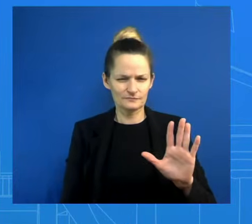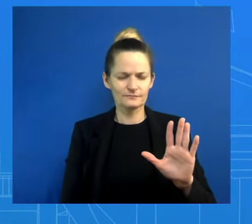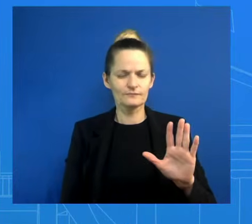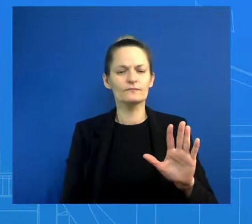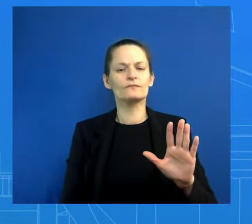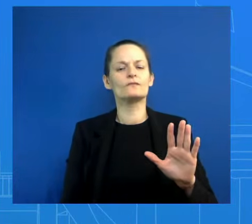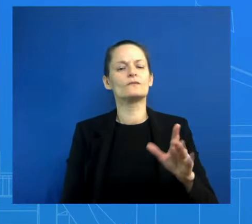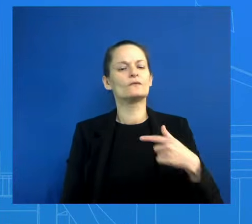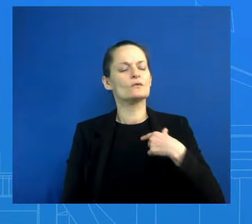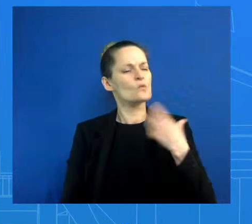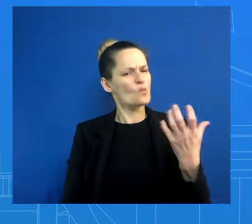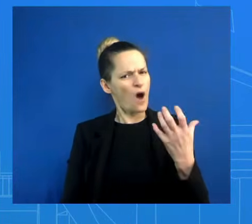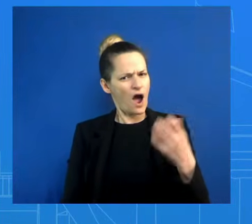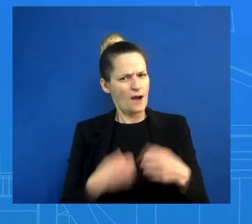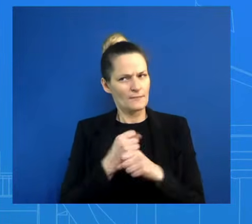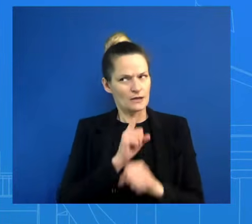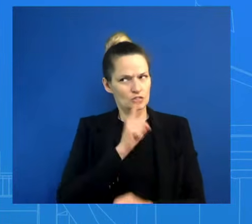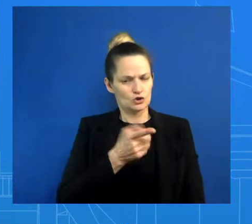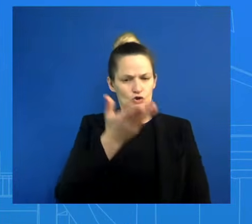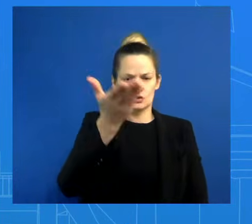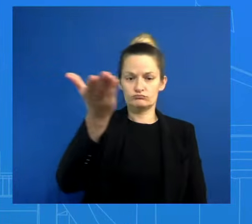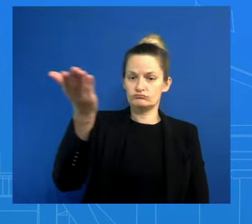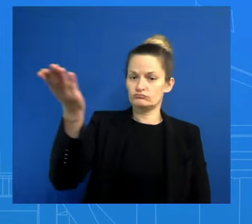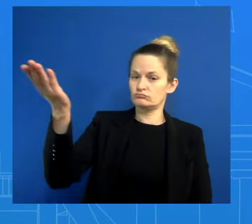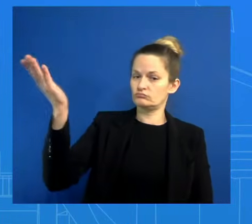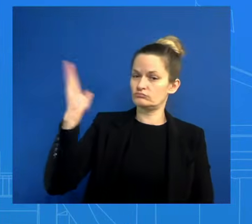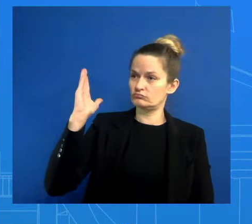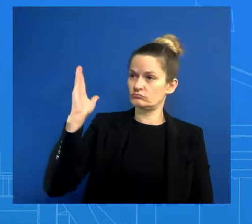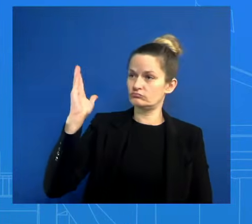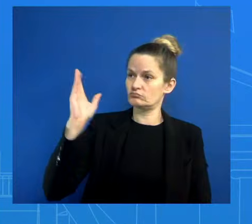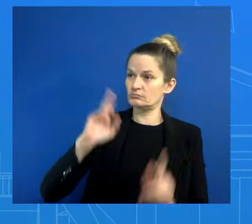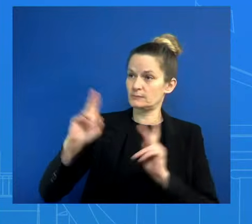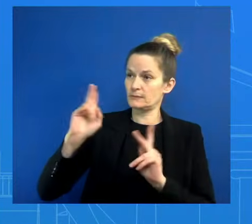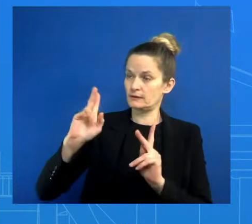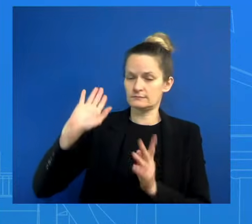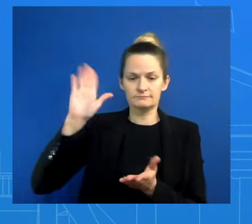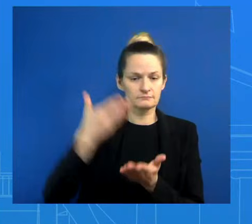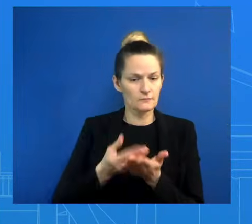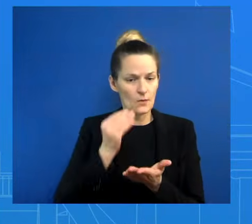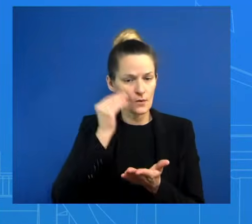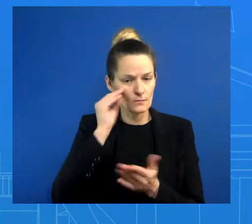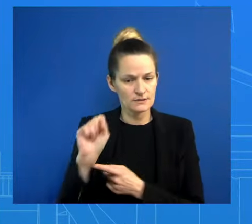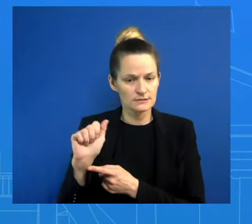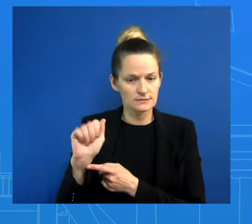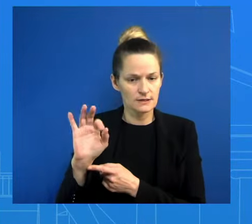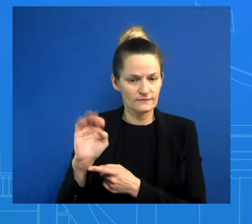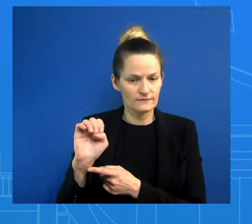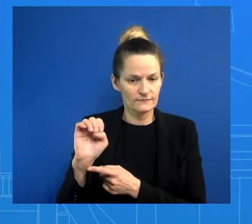And negotiating from here or giving information on the internal mechanics or process